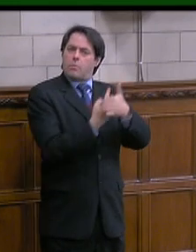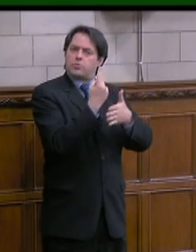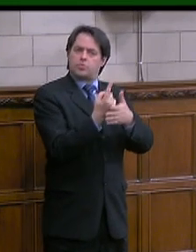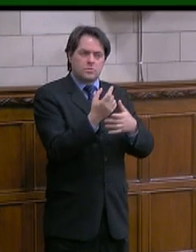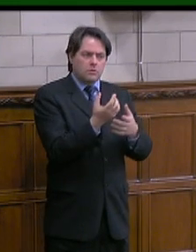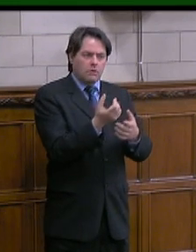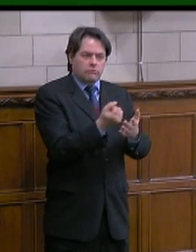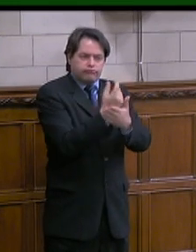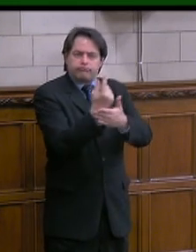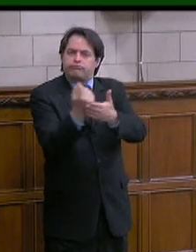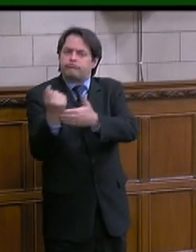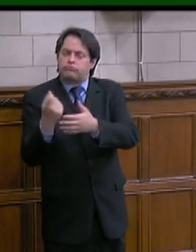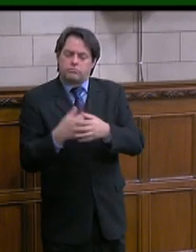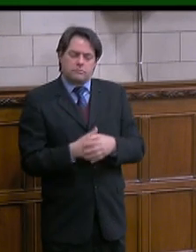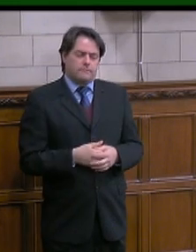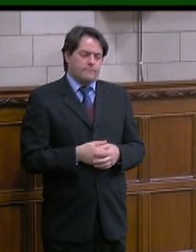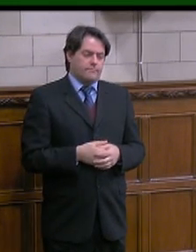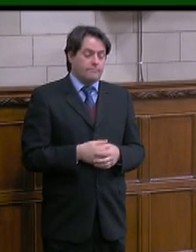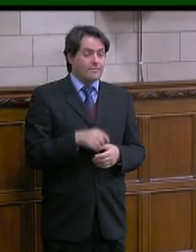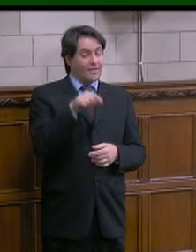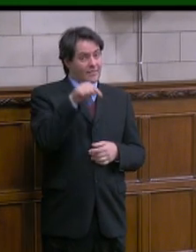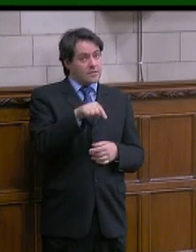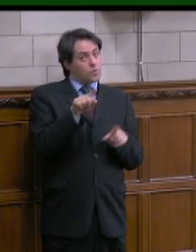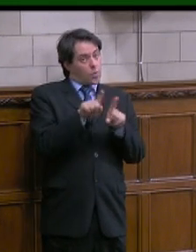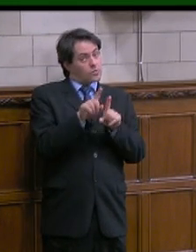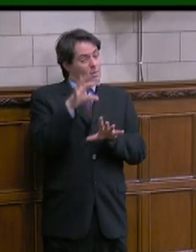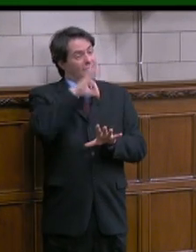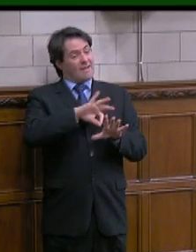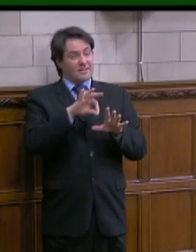it also has universal benefits.